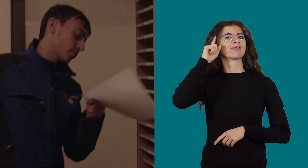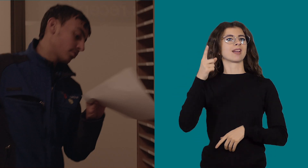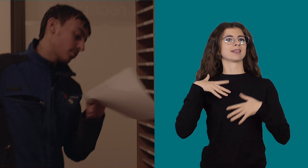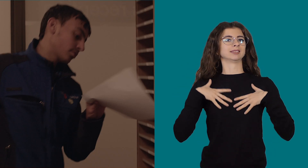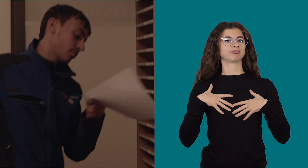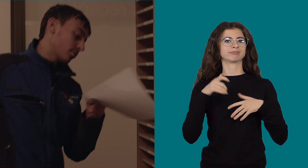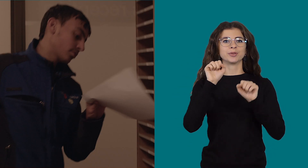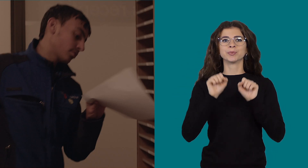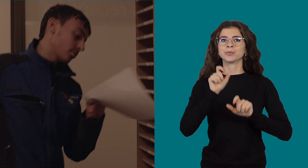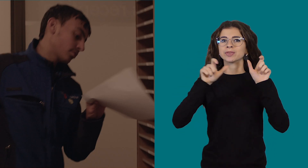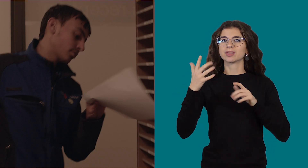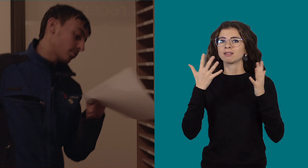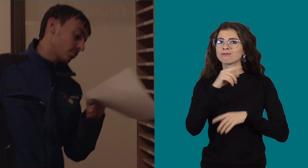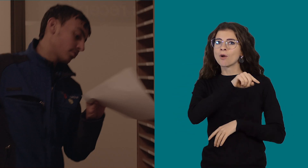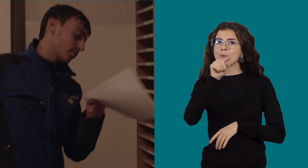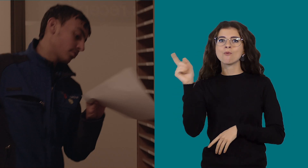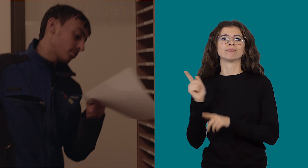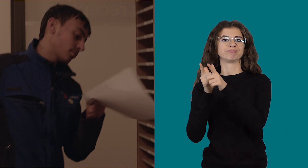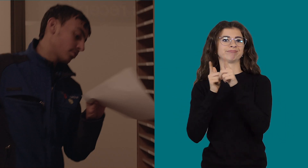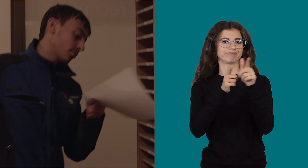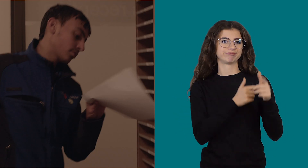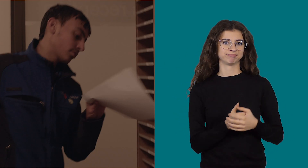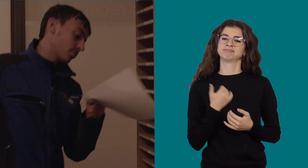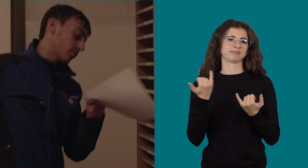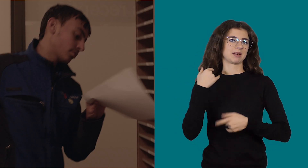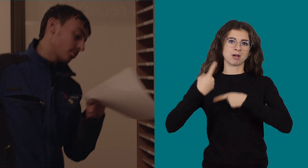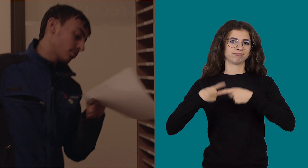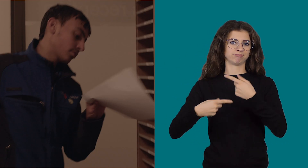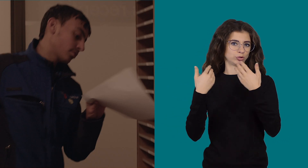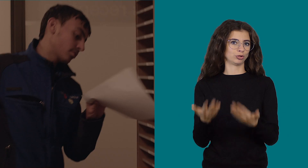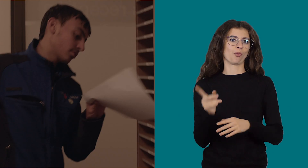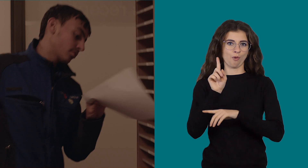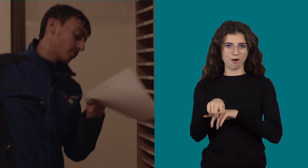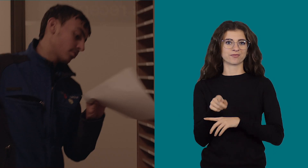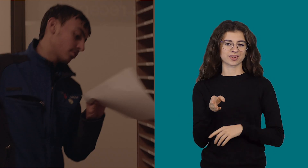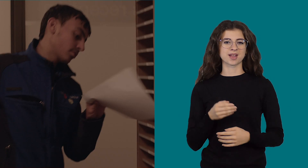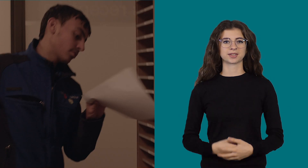so he knows where the customer is and can head there. That's how he gets assignments.